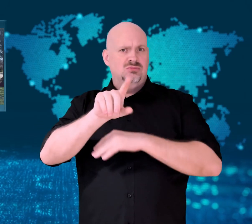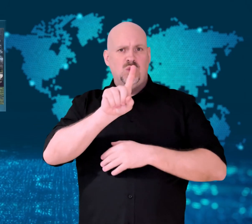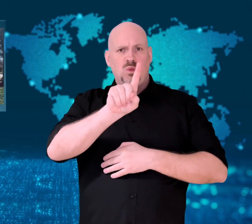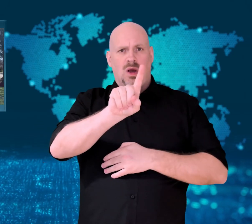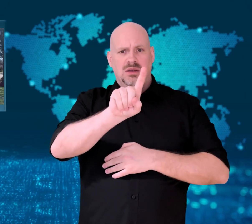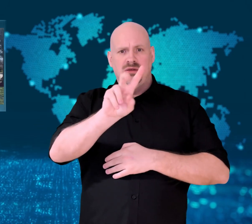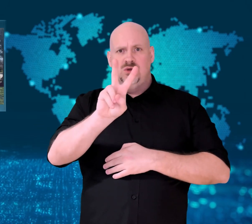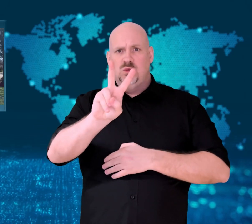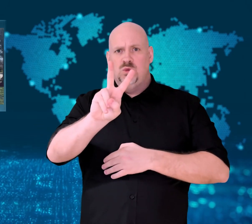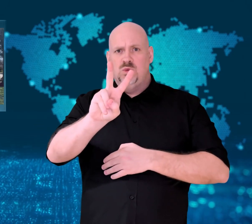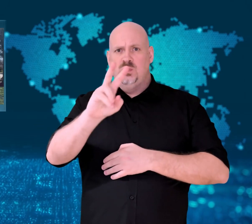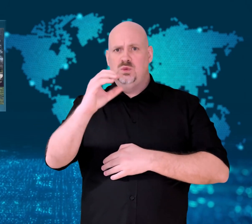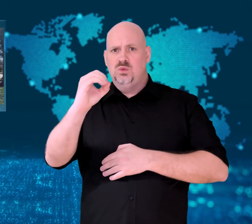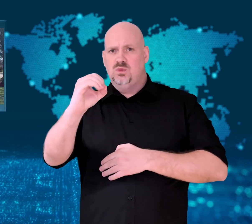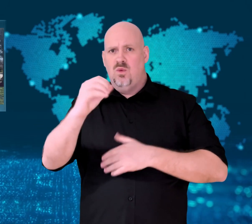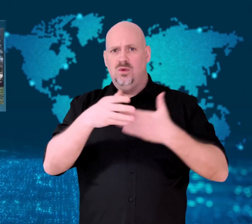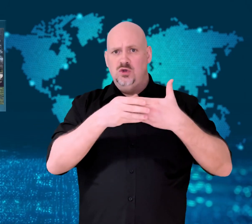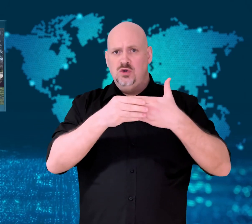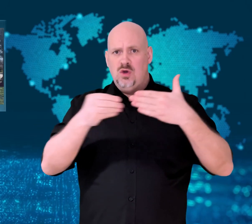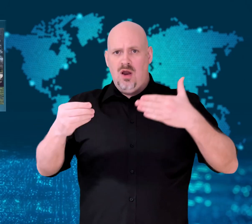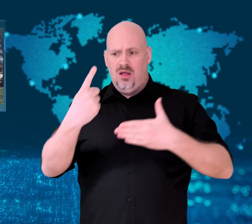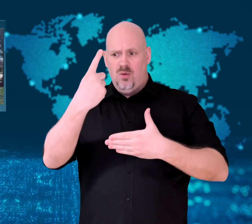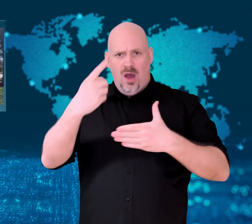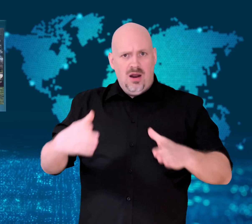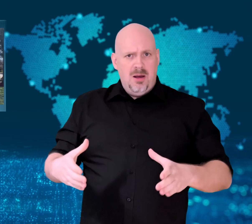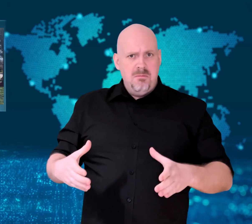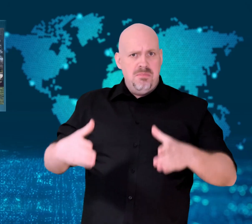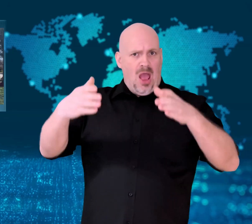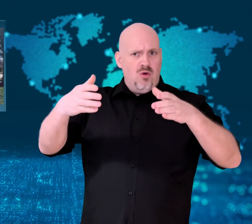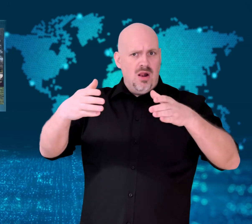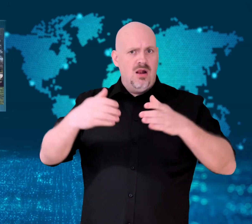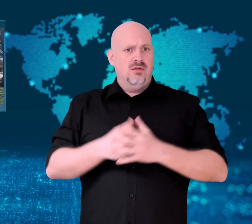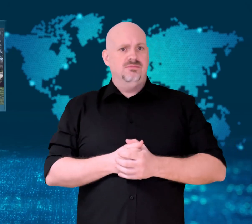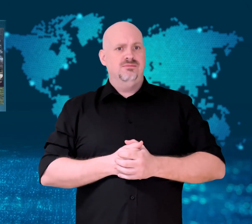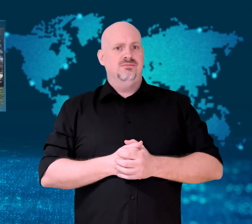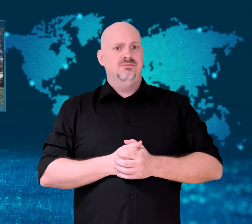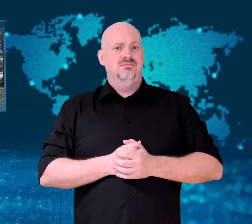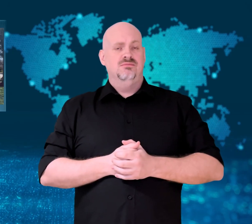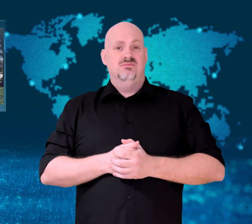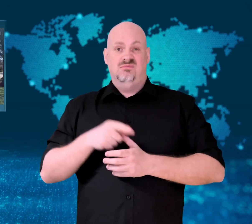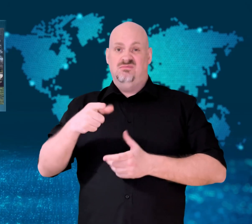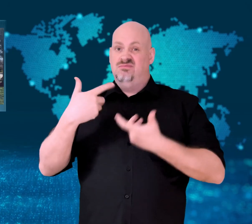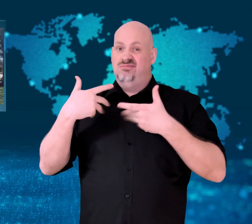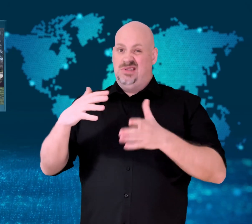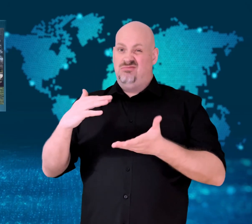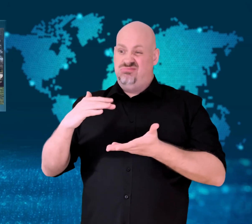It even reached as much as $139 USD a barrel.